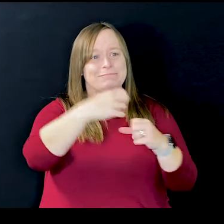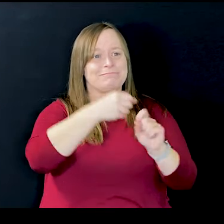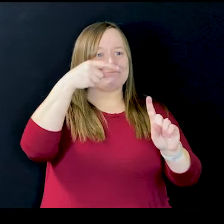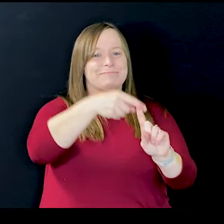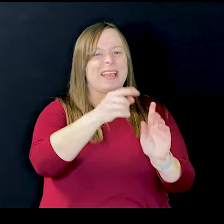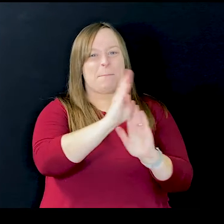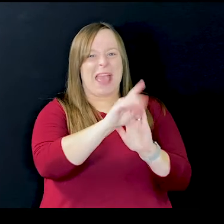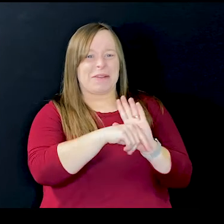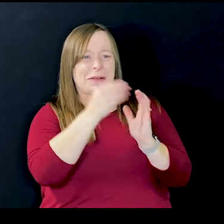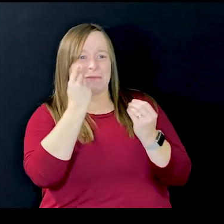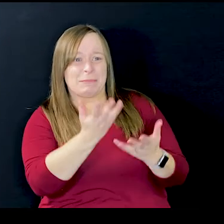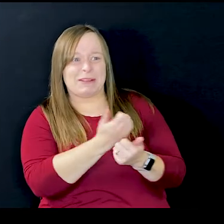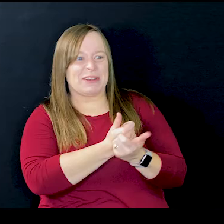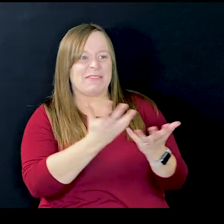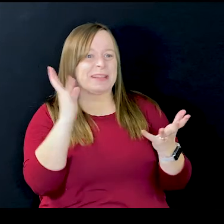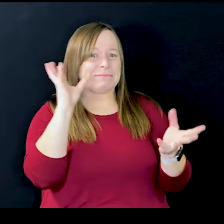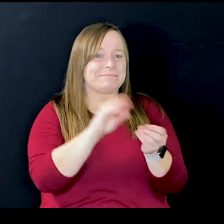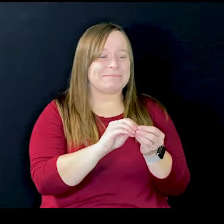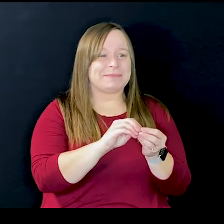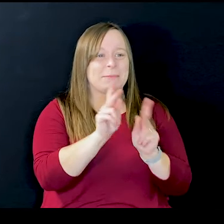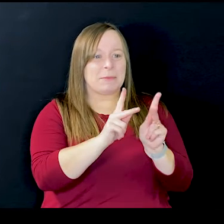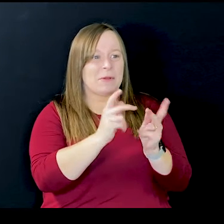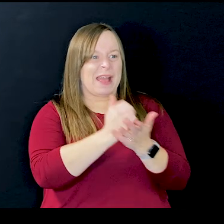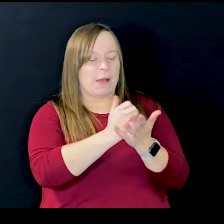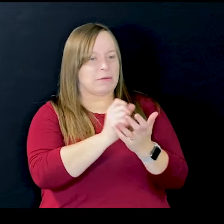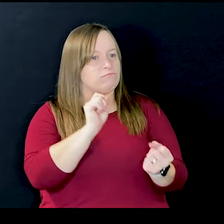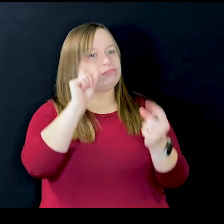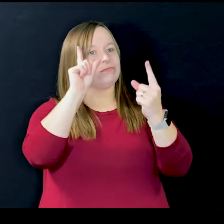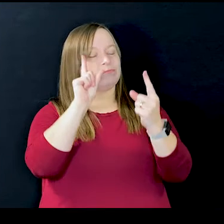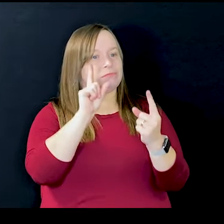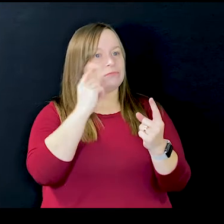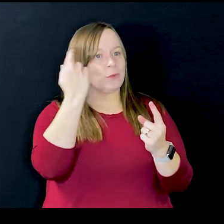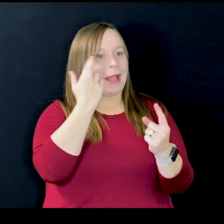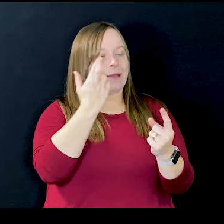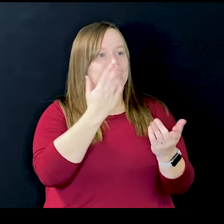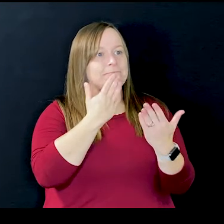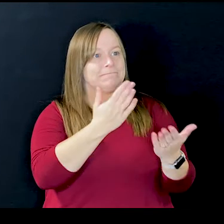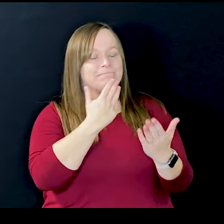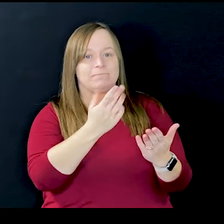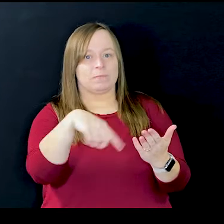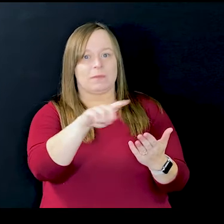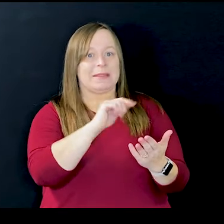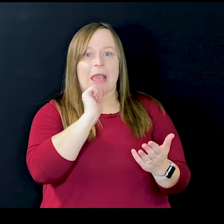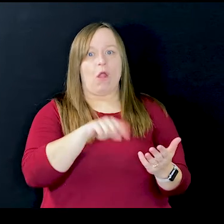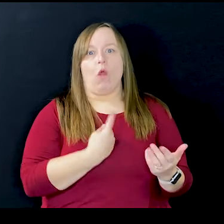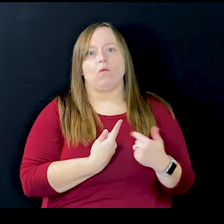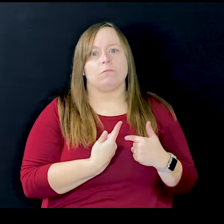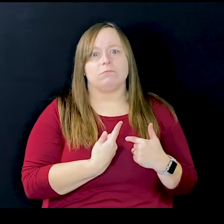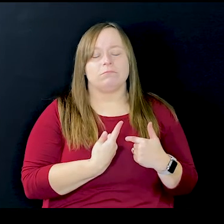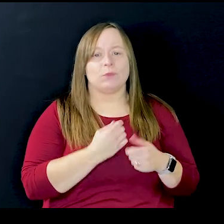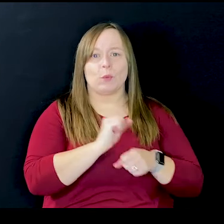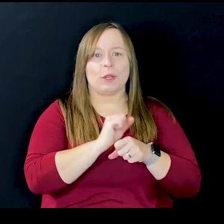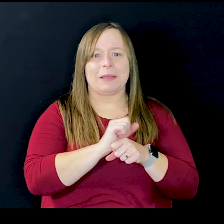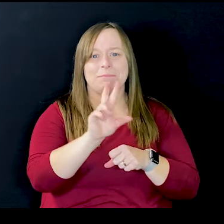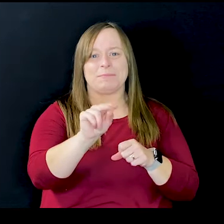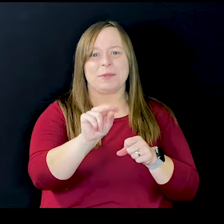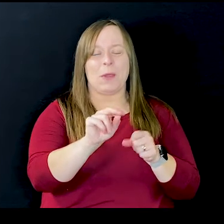I kind of wanted to give the background of it and all the people who helped make it a reality because it wasn't just me by myself out here working.